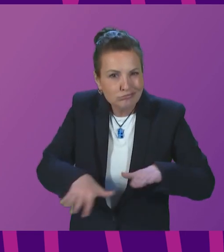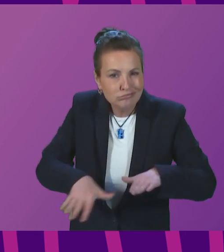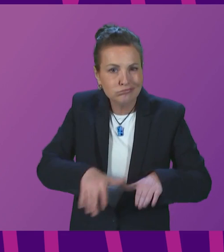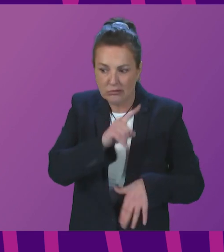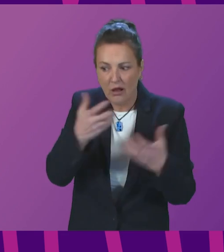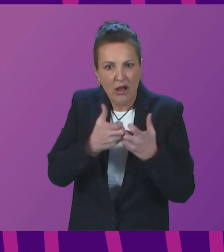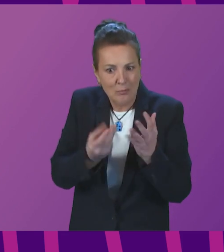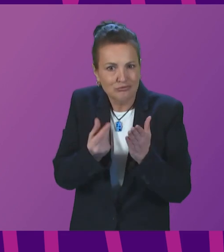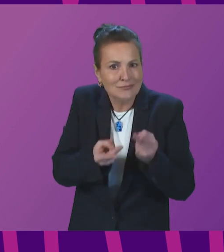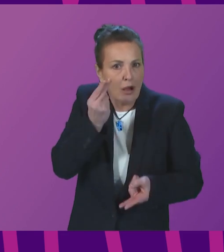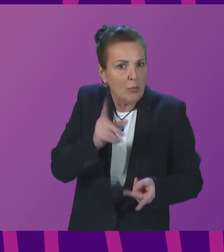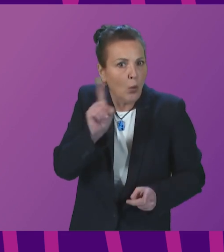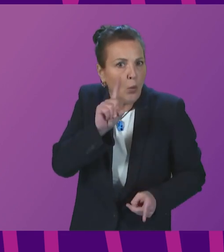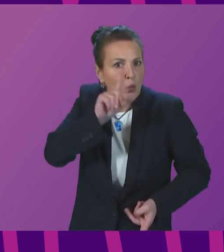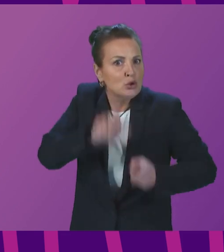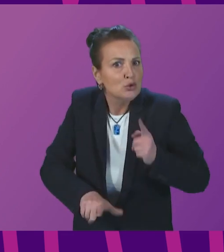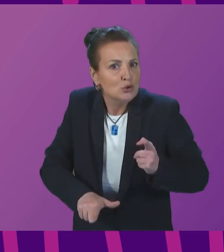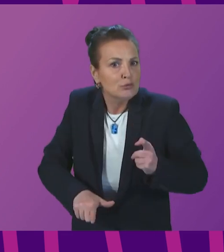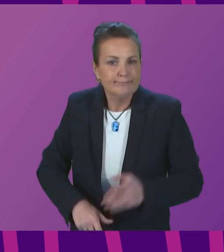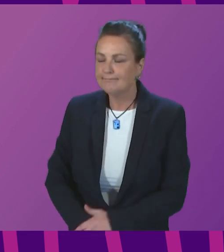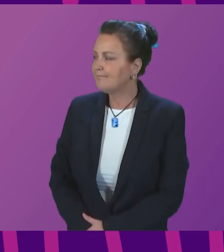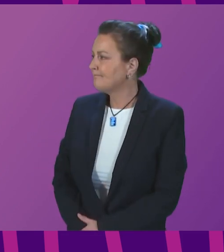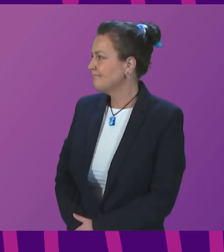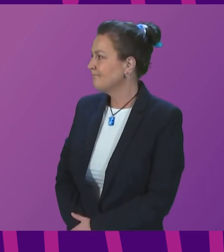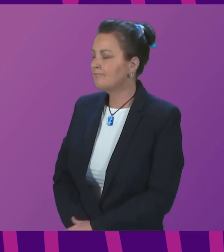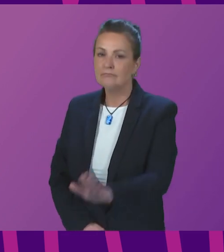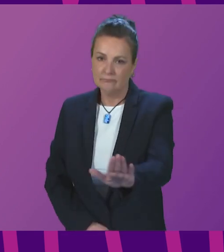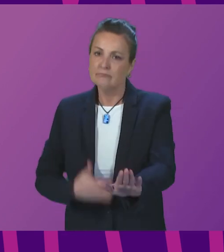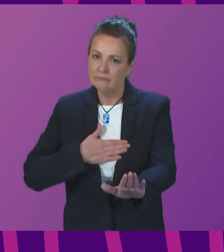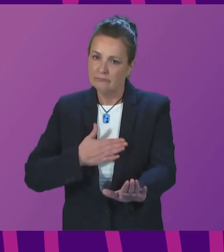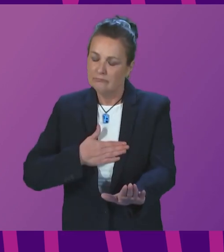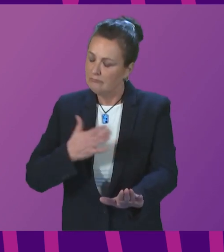The Scottish Government takes a comprehensive approach to meeting our net zero targets.